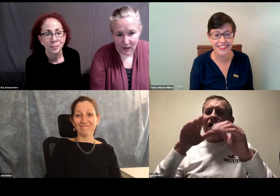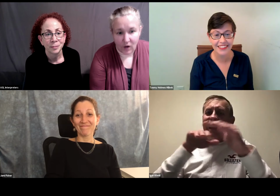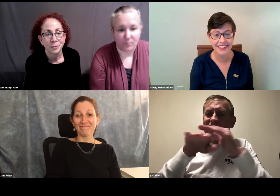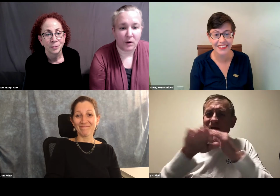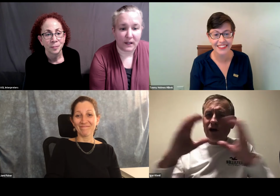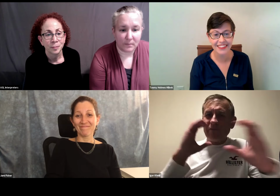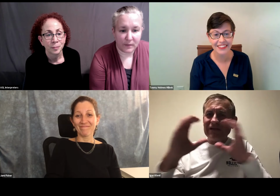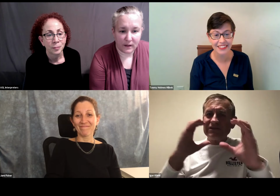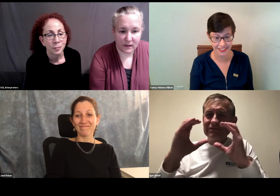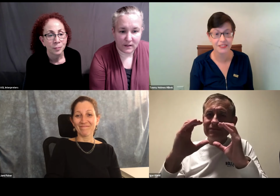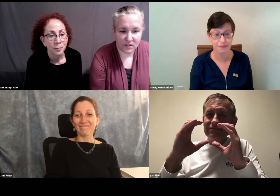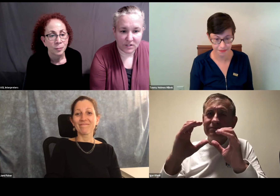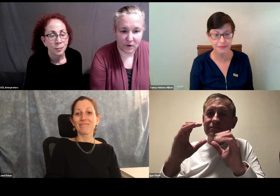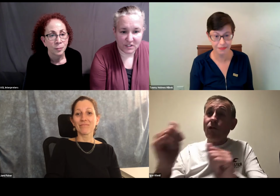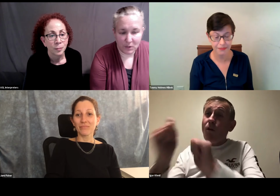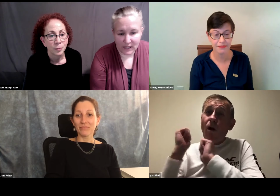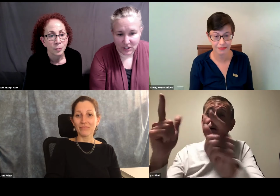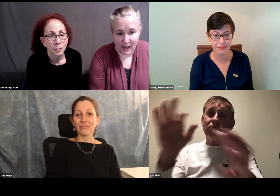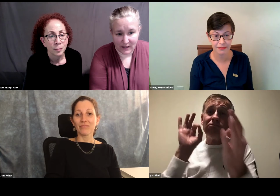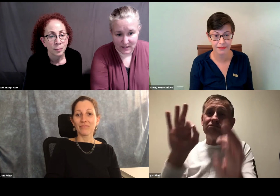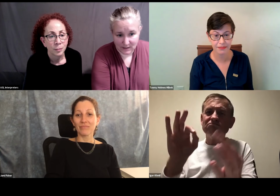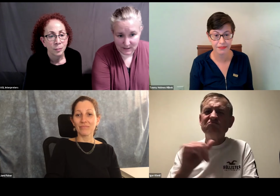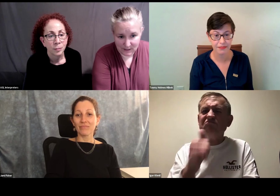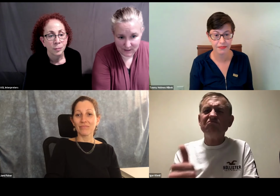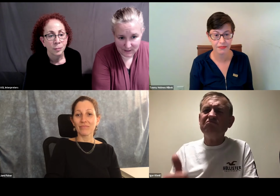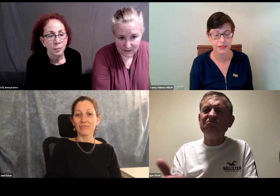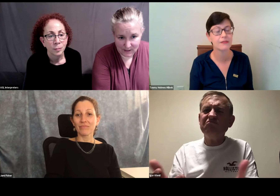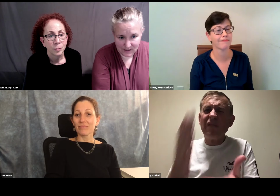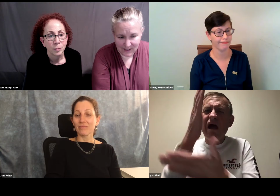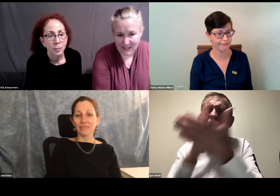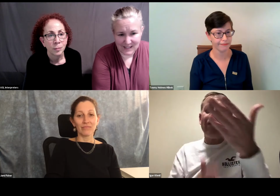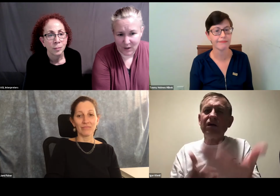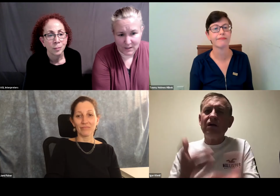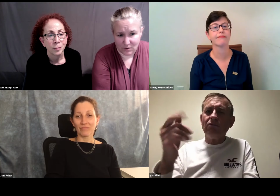Oh Okay, so as far as communication access. it's not always great.